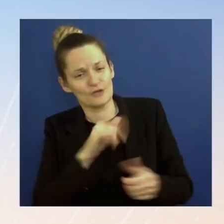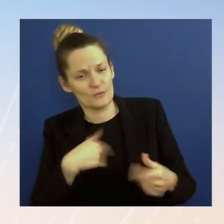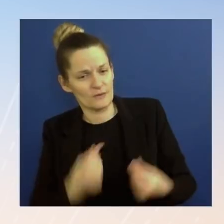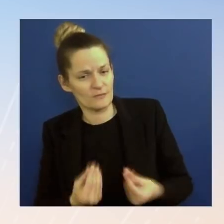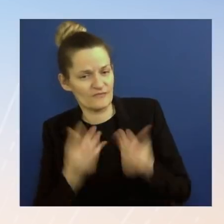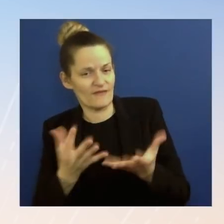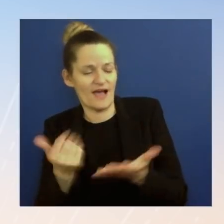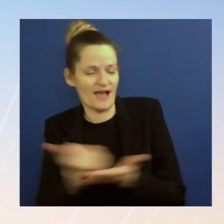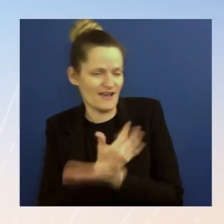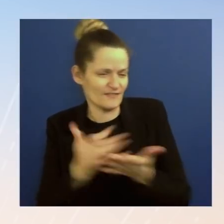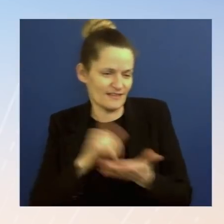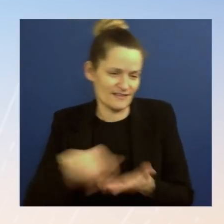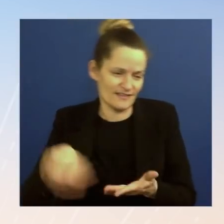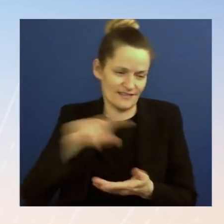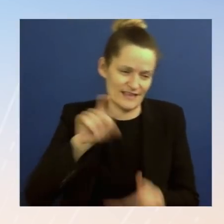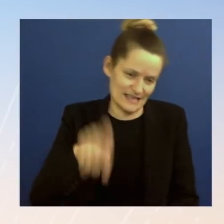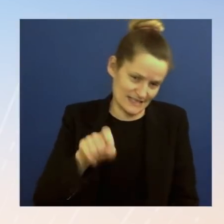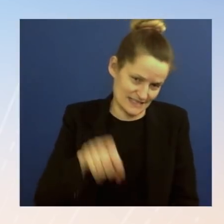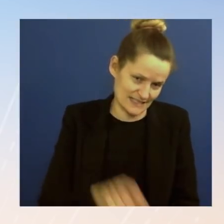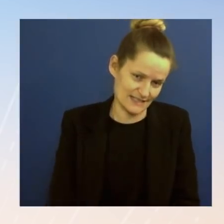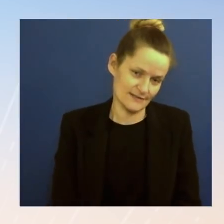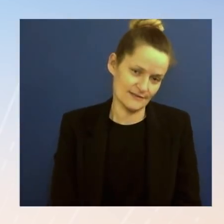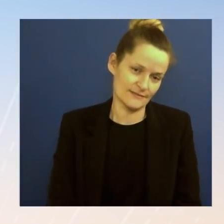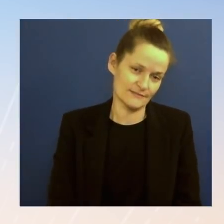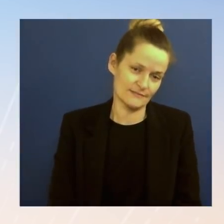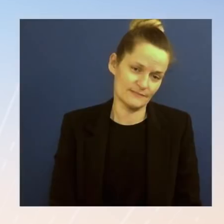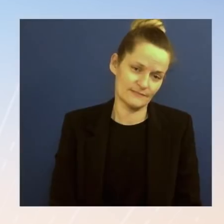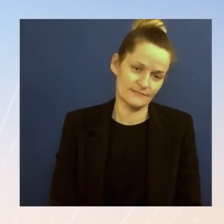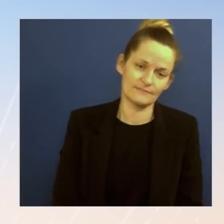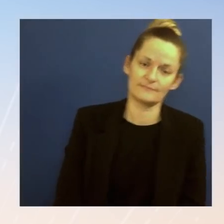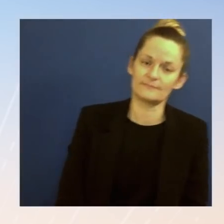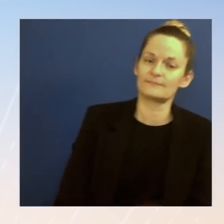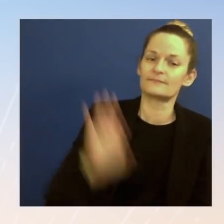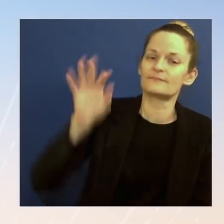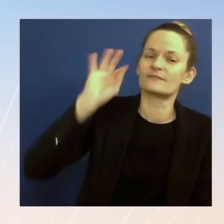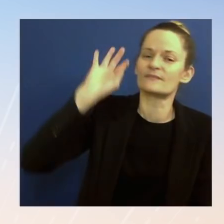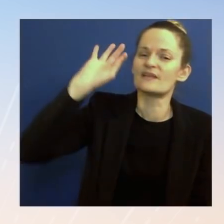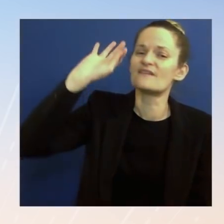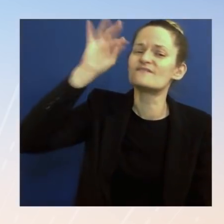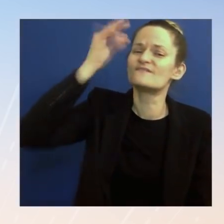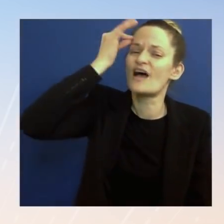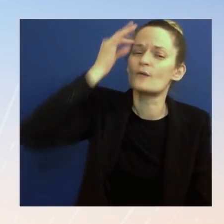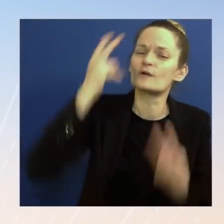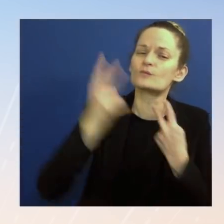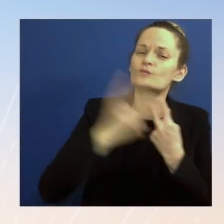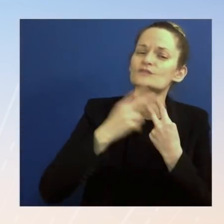Would the administration then support the four nominees, who seem to have the votes to be confirmed,